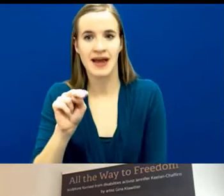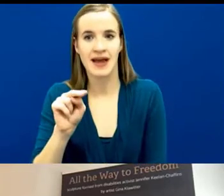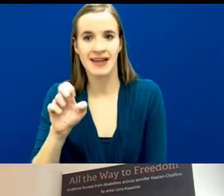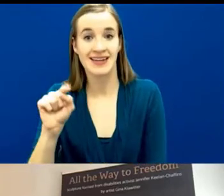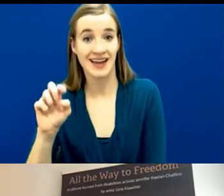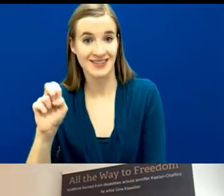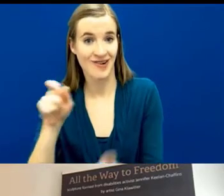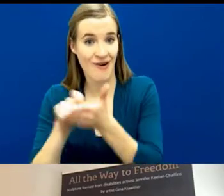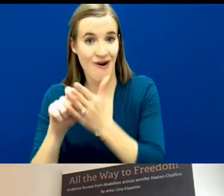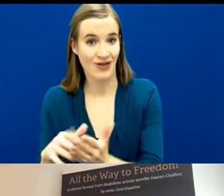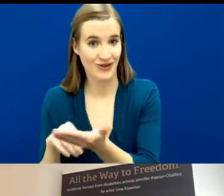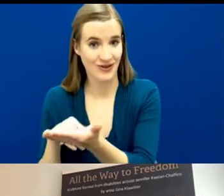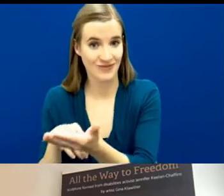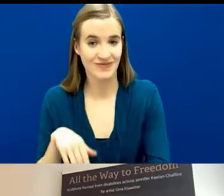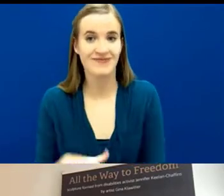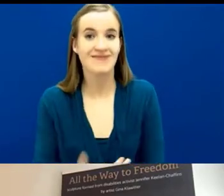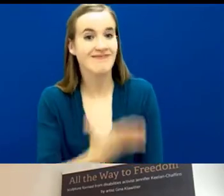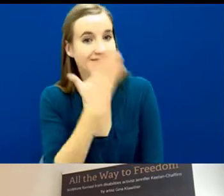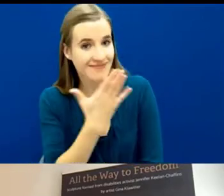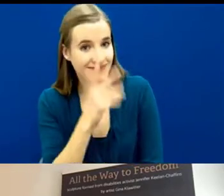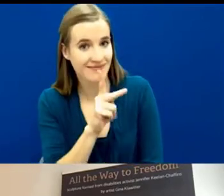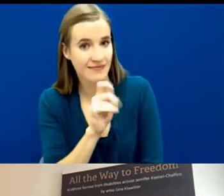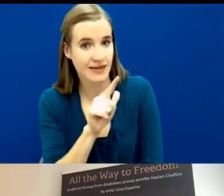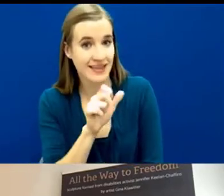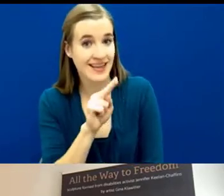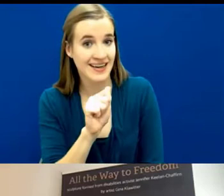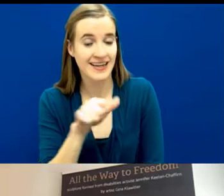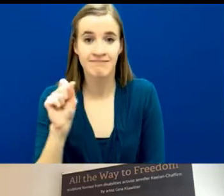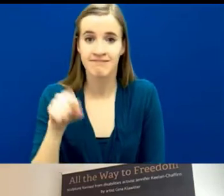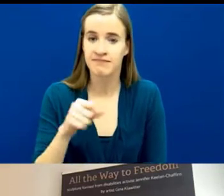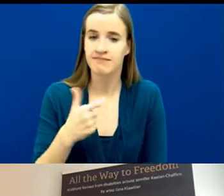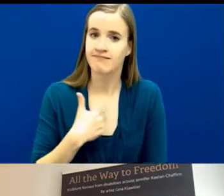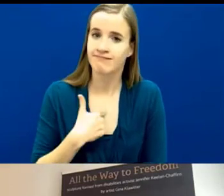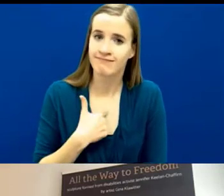Annette: Thank you so much, Kaylena, I really admire and appreciate the